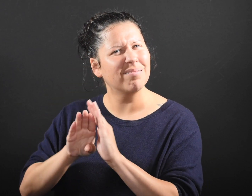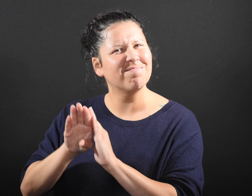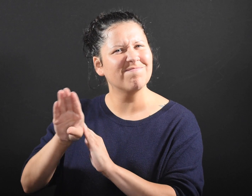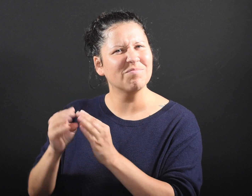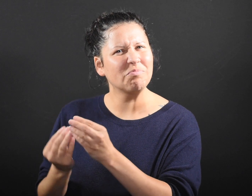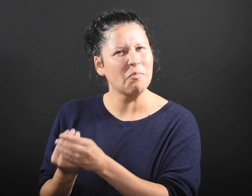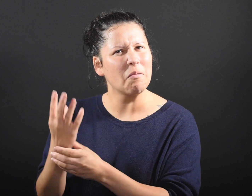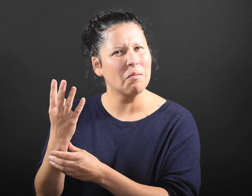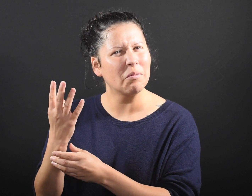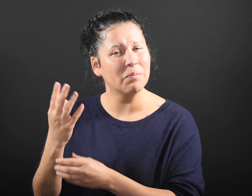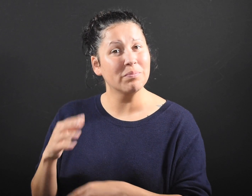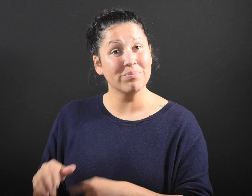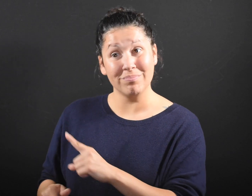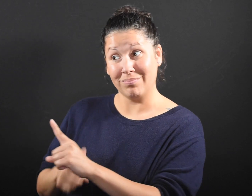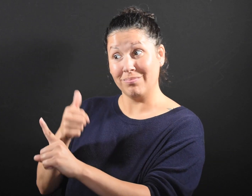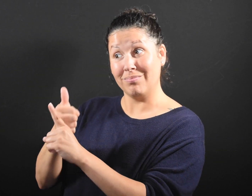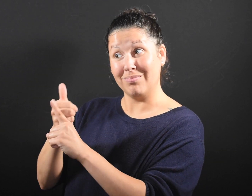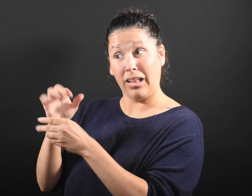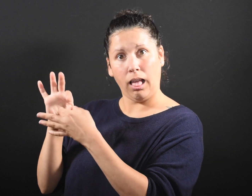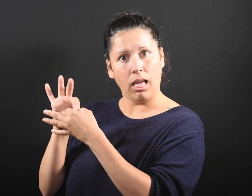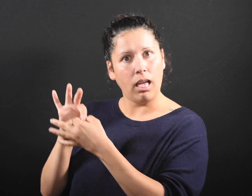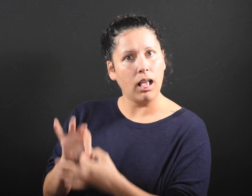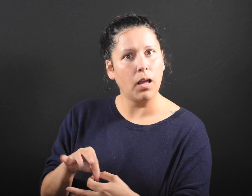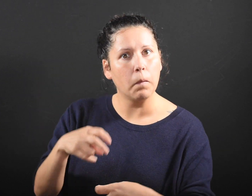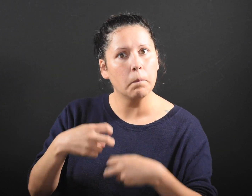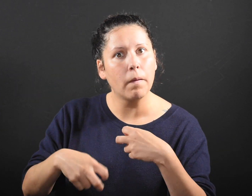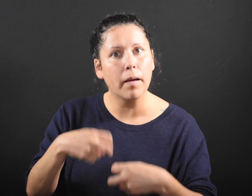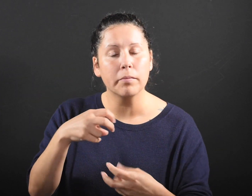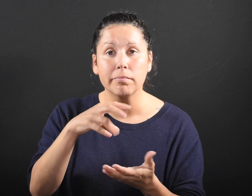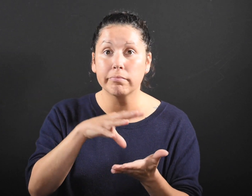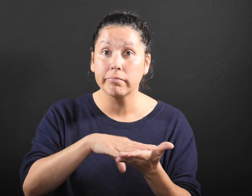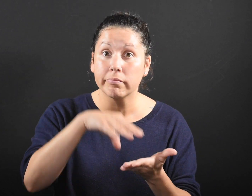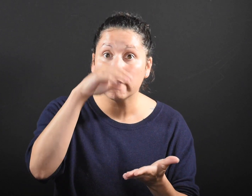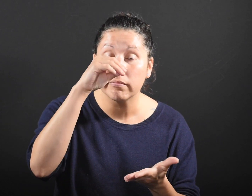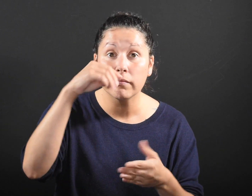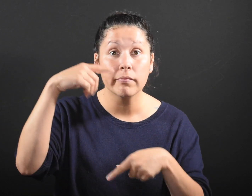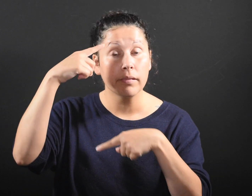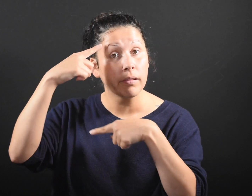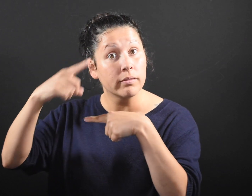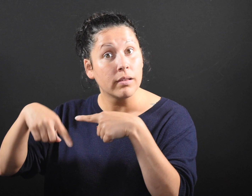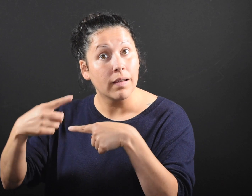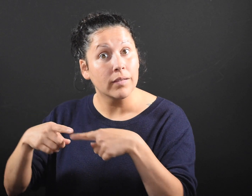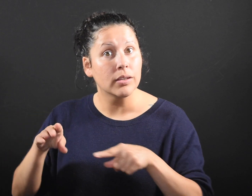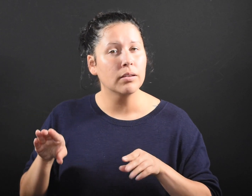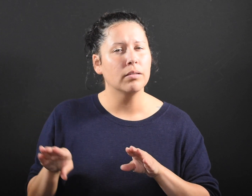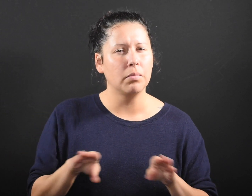It's been linked with problems with learning, cognition, and behavior.